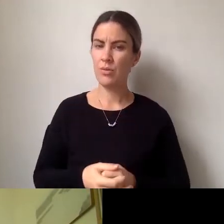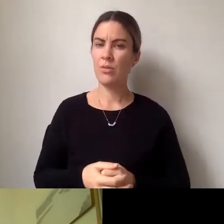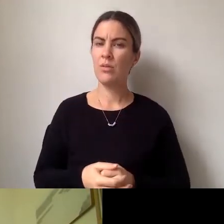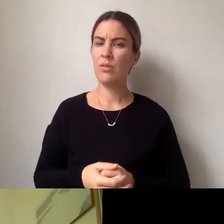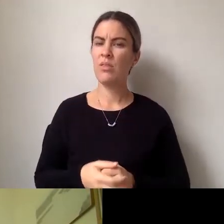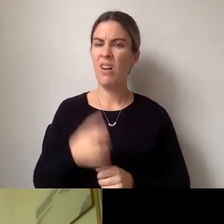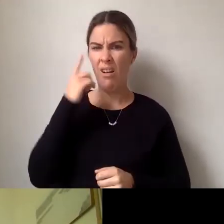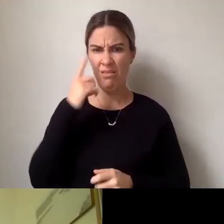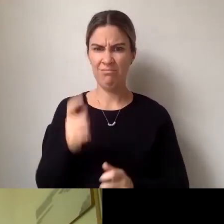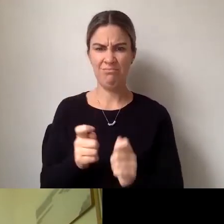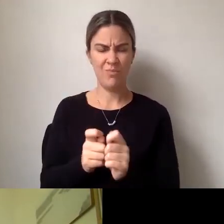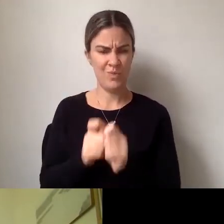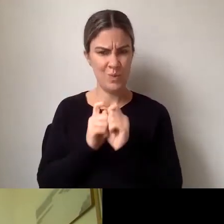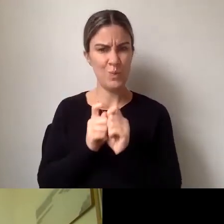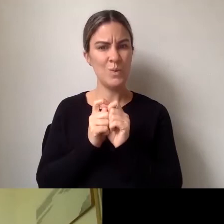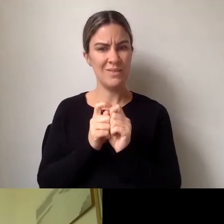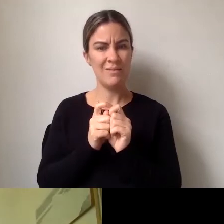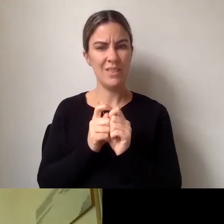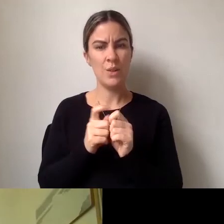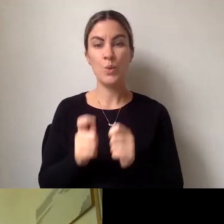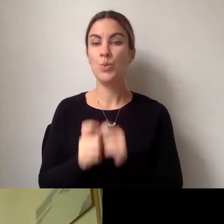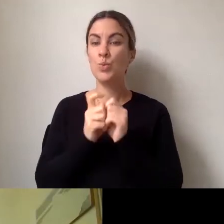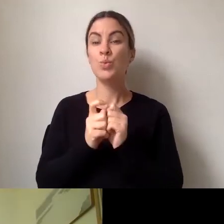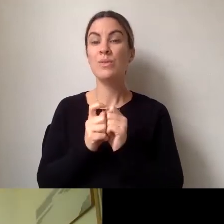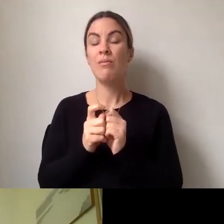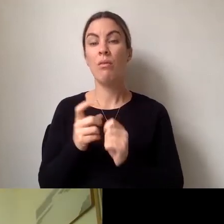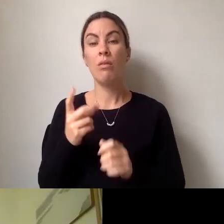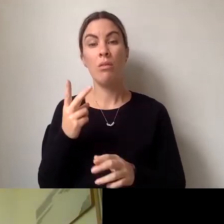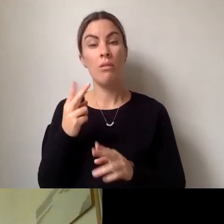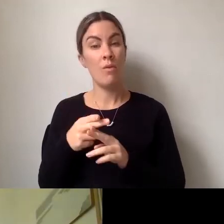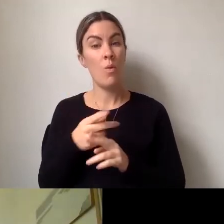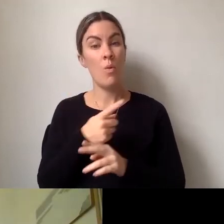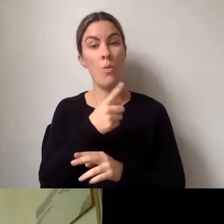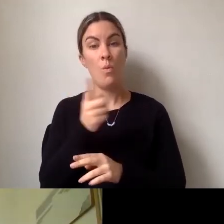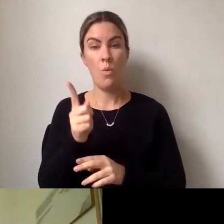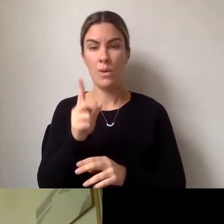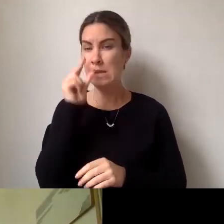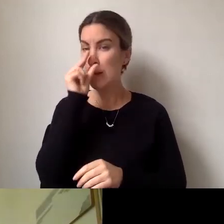useful. And I think eat's really useful thing to do in small teams.